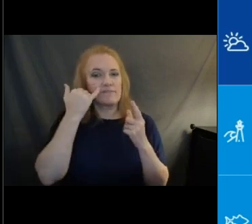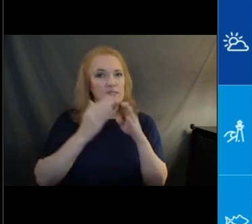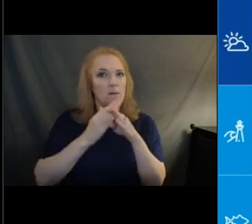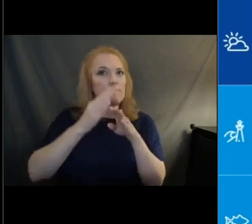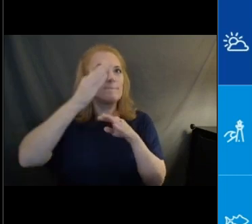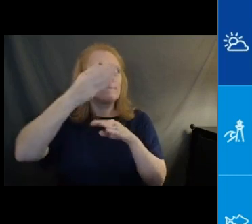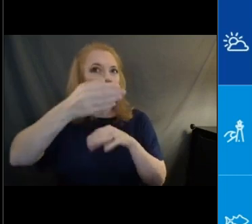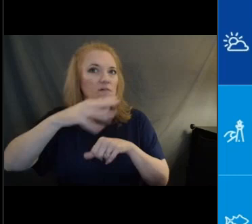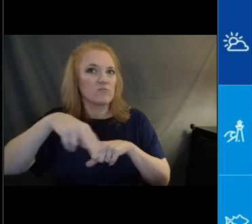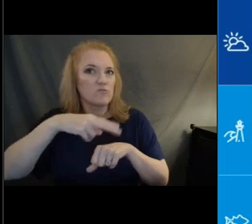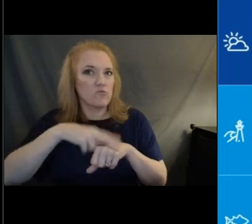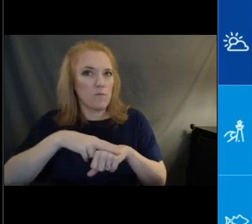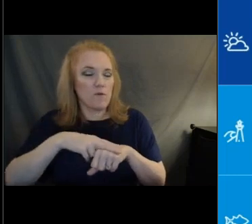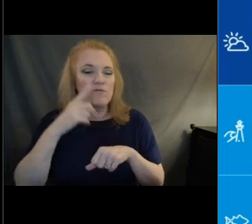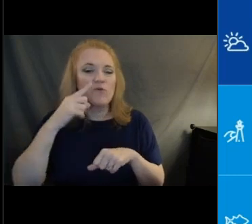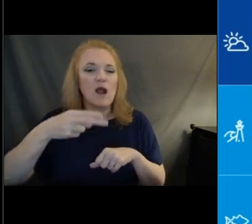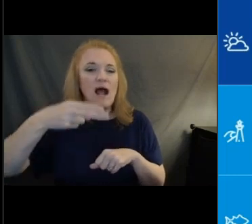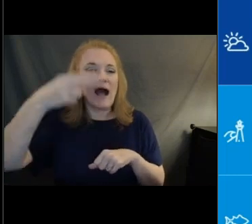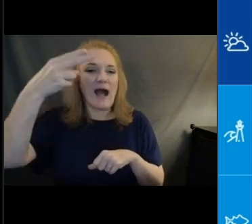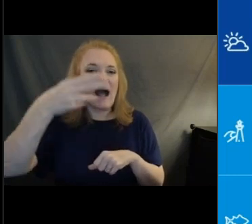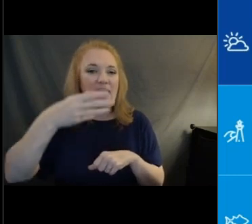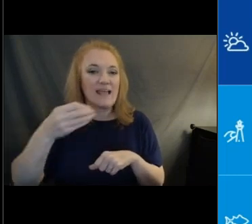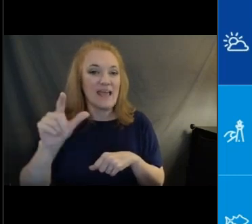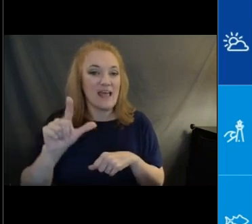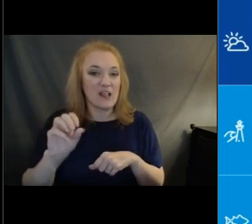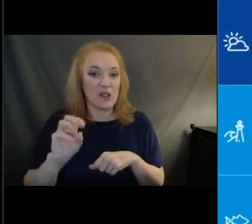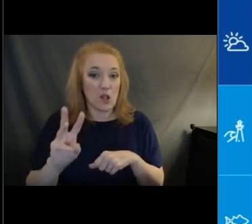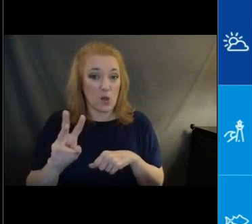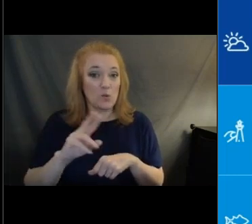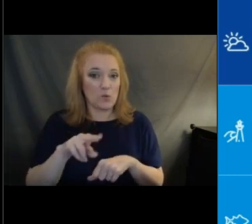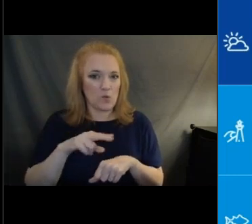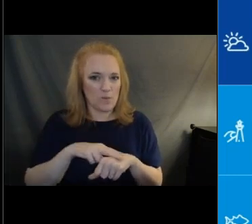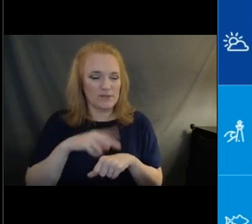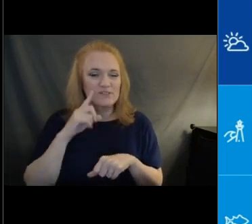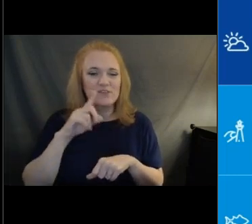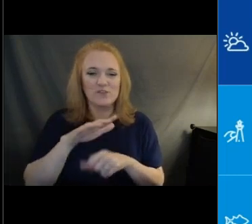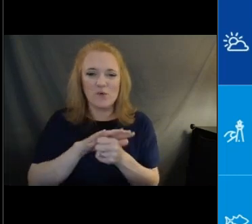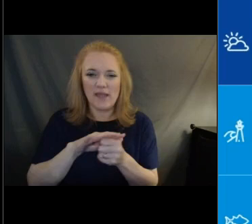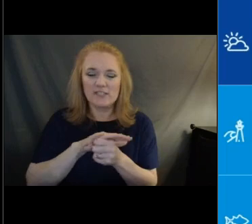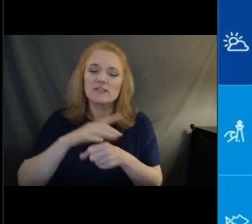the high and low temperatures are for a location, the time of year, the duration